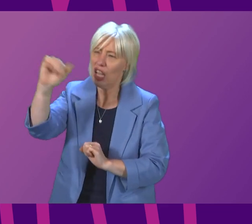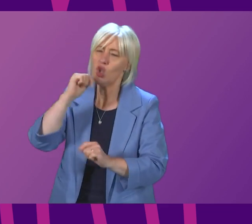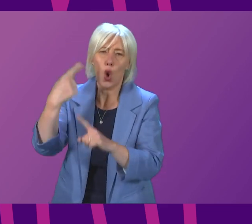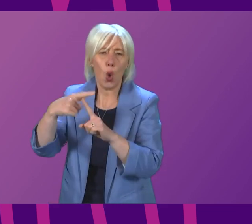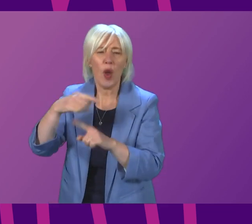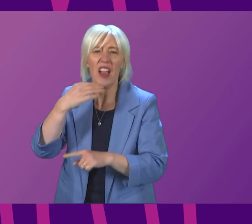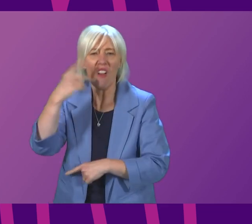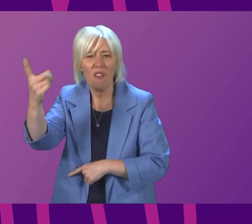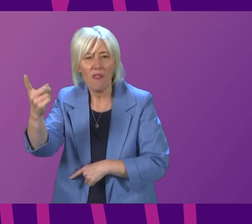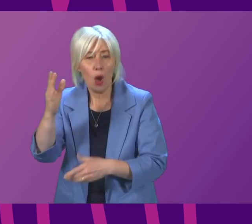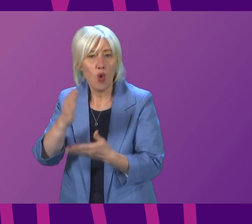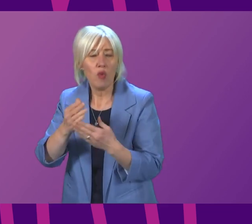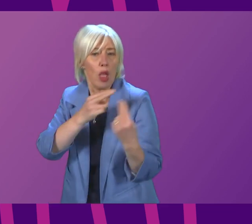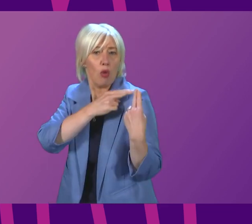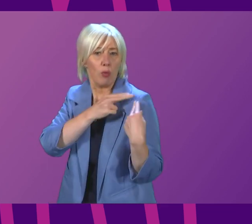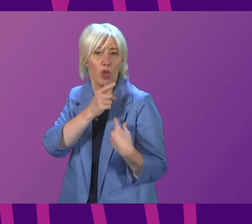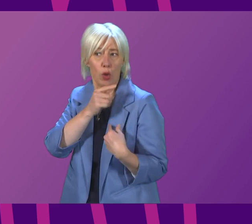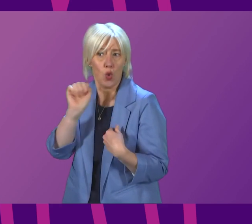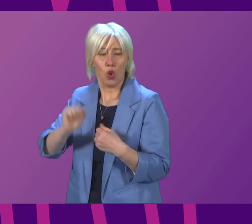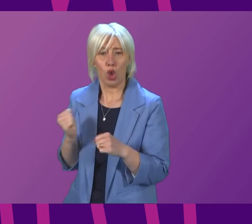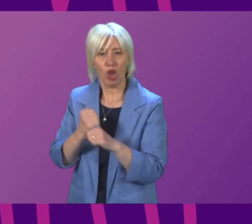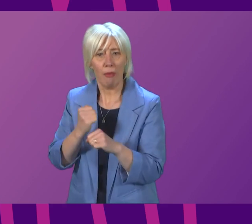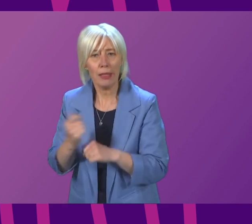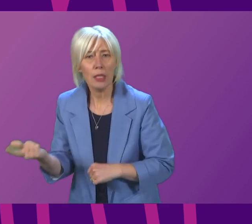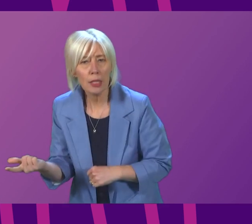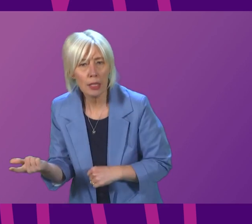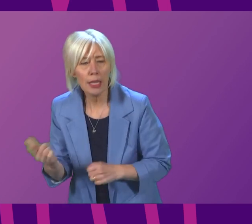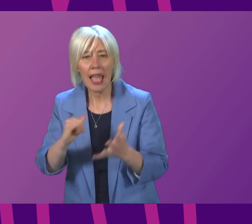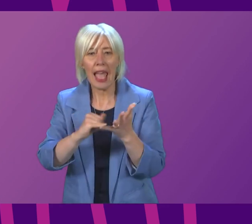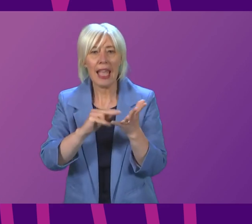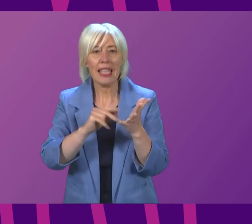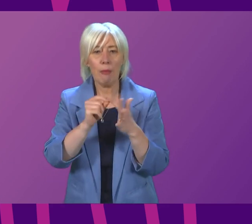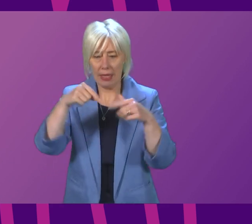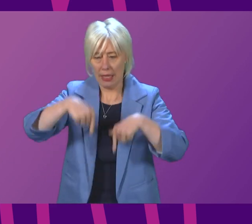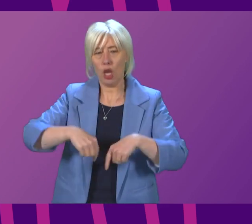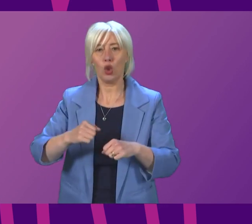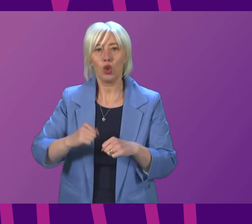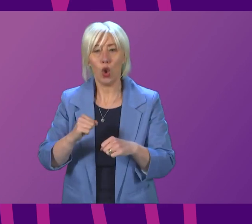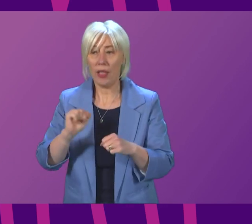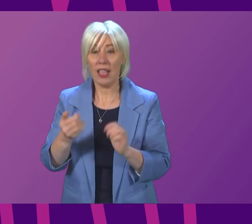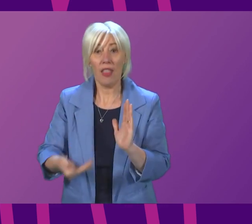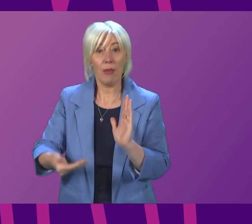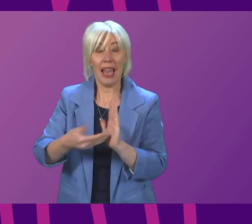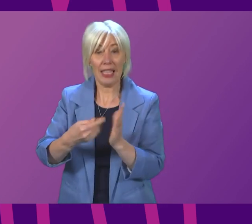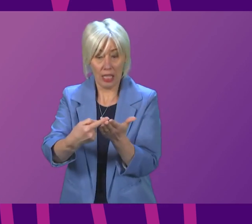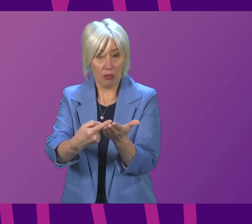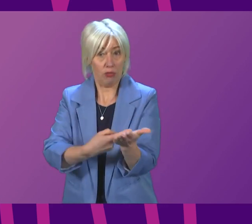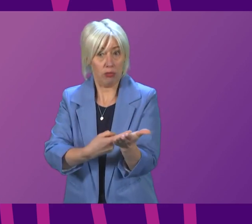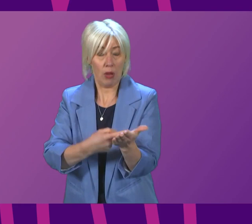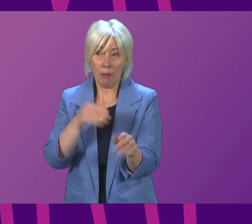The responsibility is on the Scottish Government. The Scottish National Party added the restrictions in Scotland, which have impacted businesses,